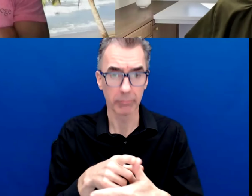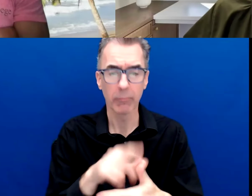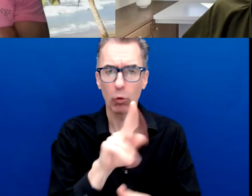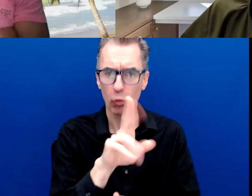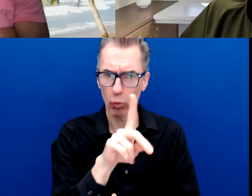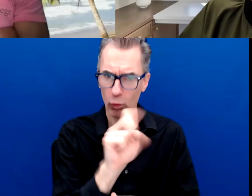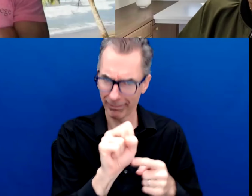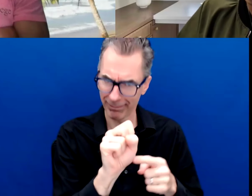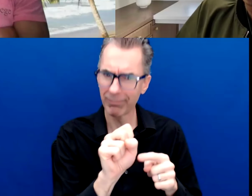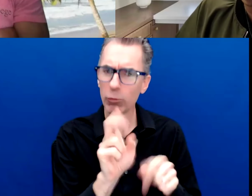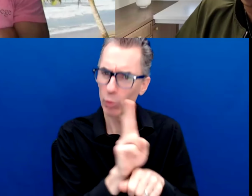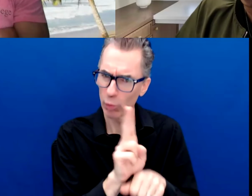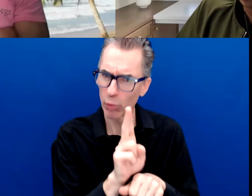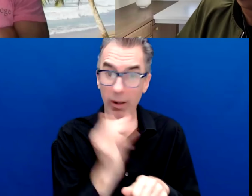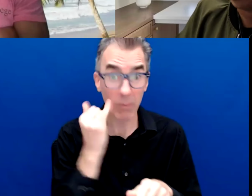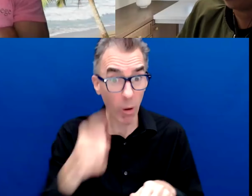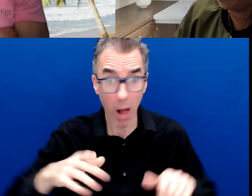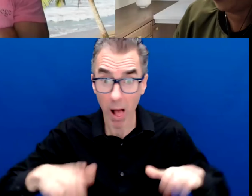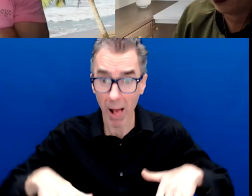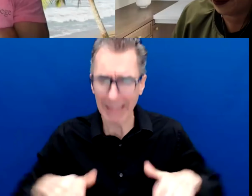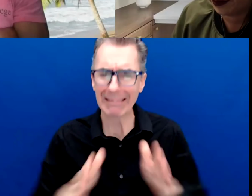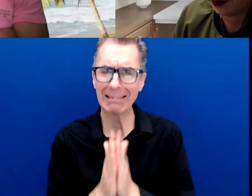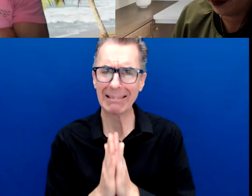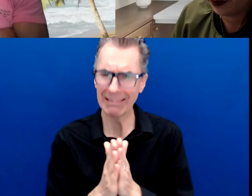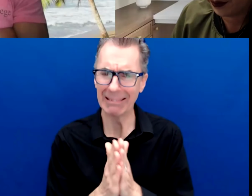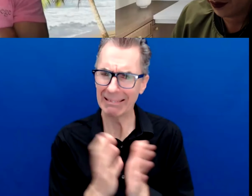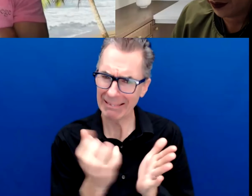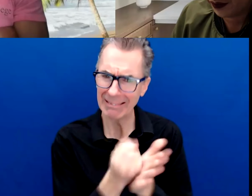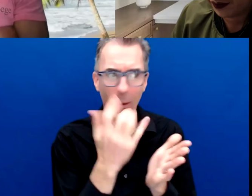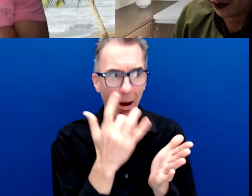If you're not using kudos please use those. Those have a positive effect.